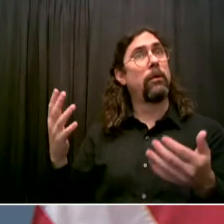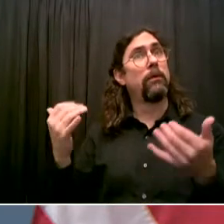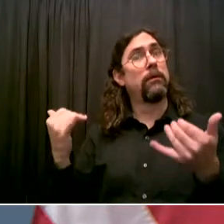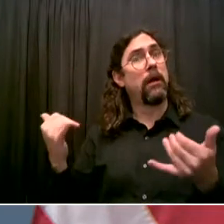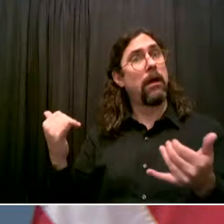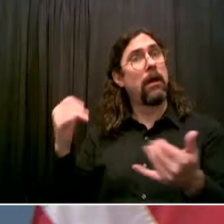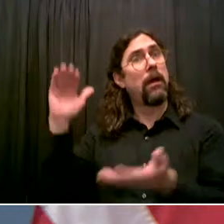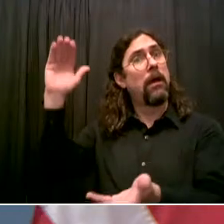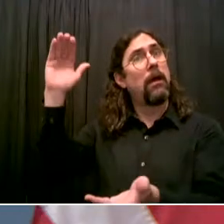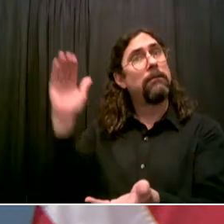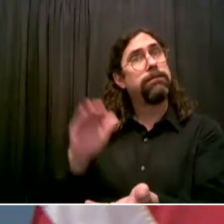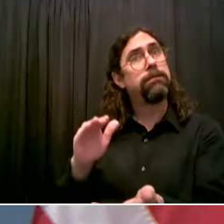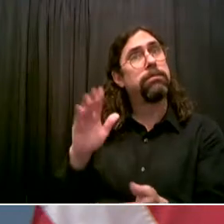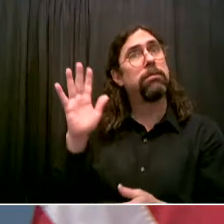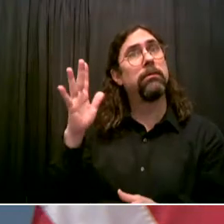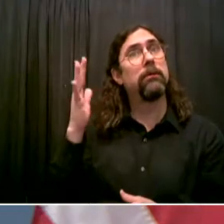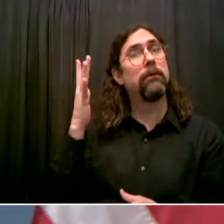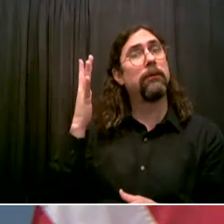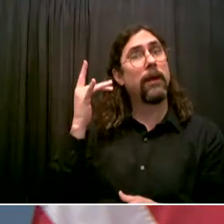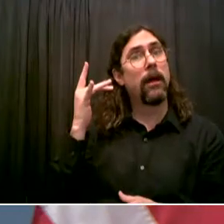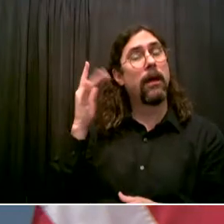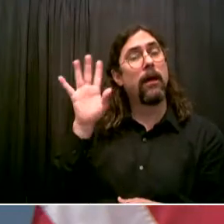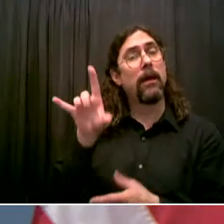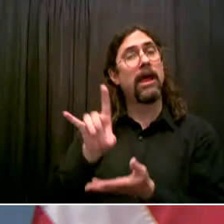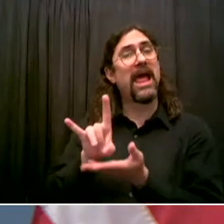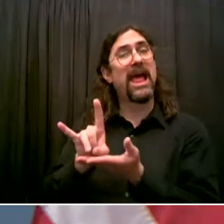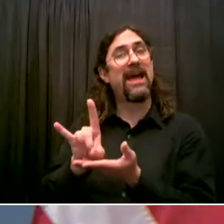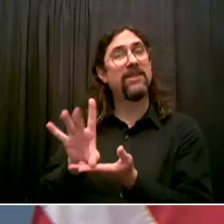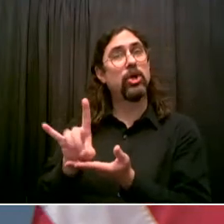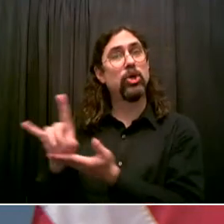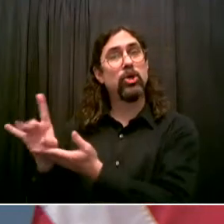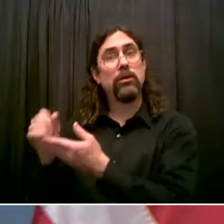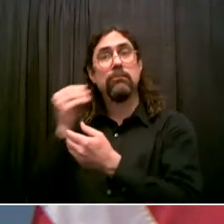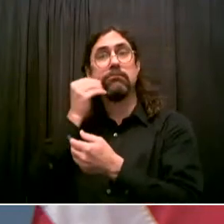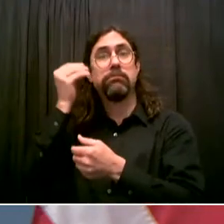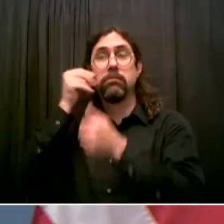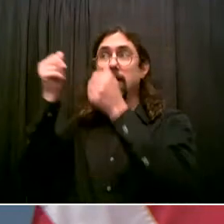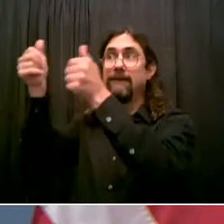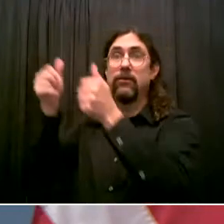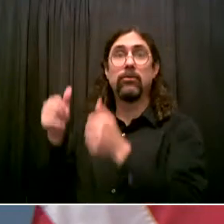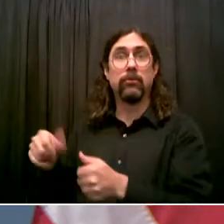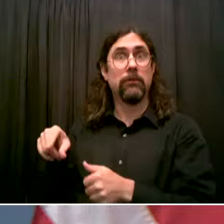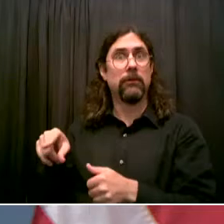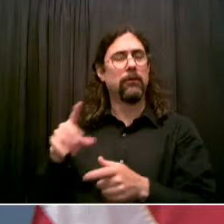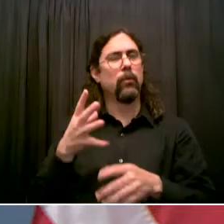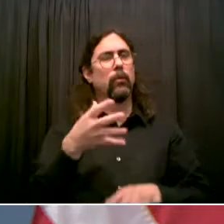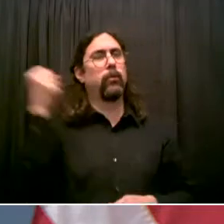LARGELY ATTRIBUTABLE TO THE NUMBERS OF